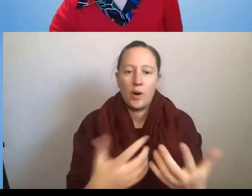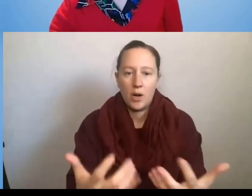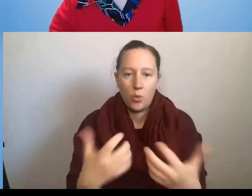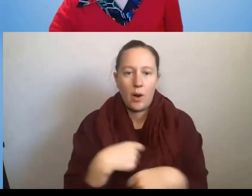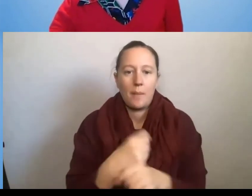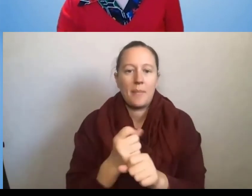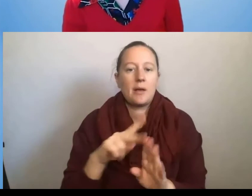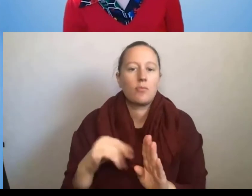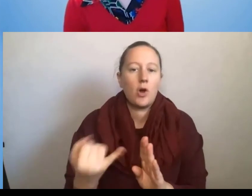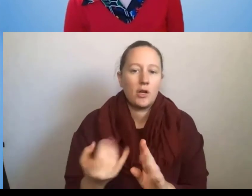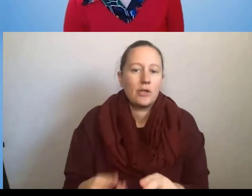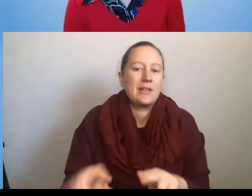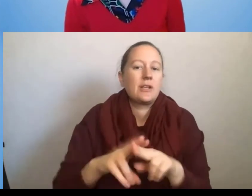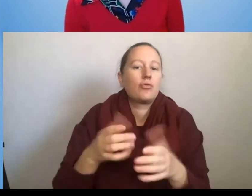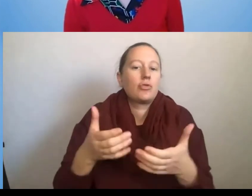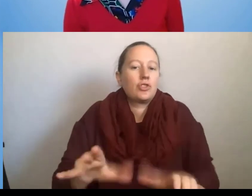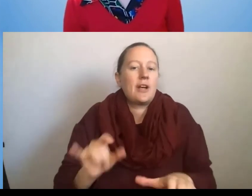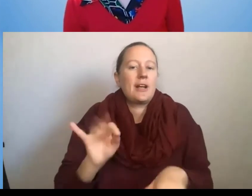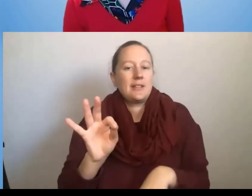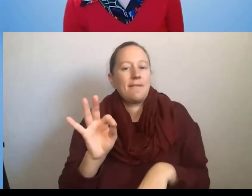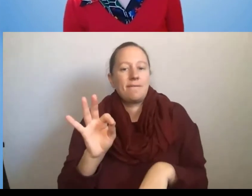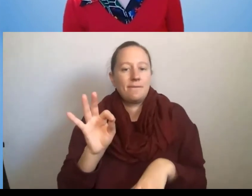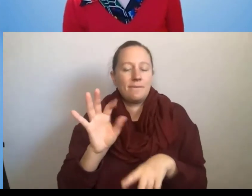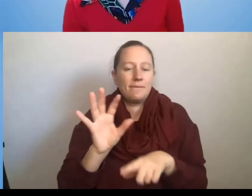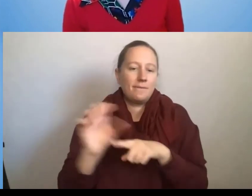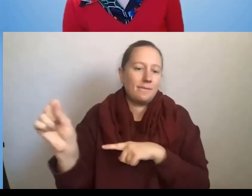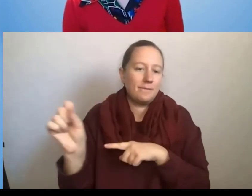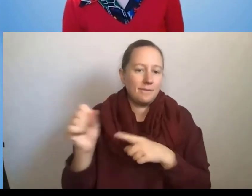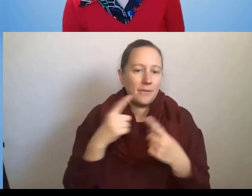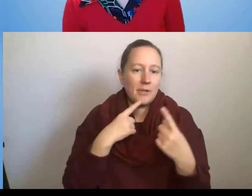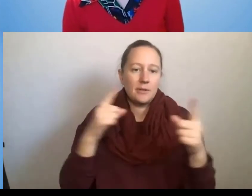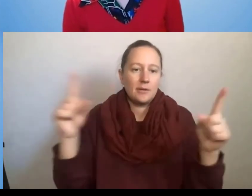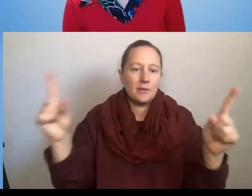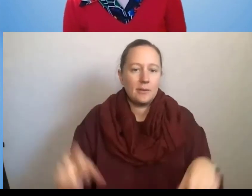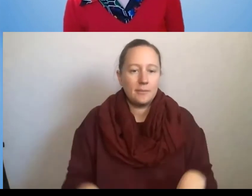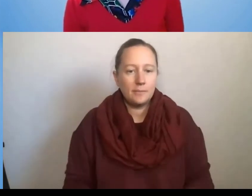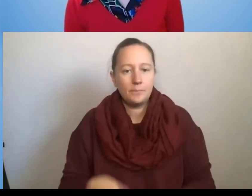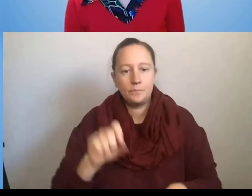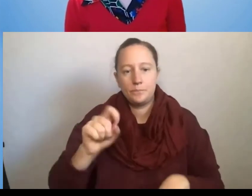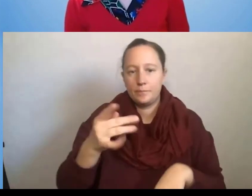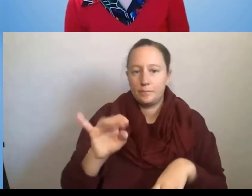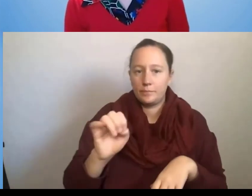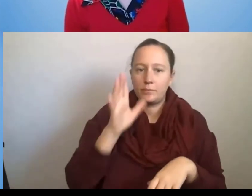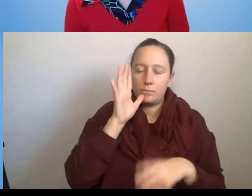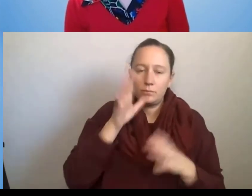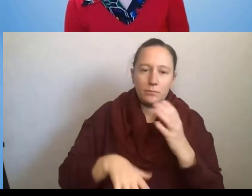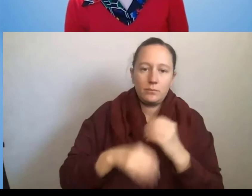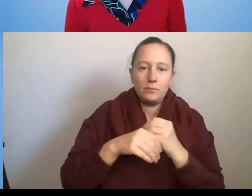increase the chances that they make it to patients. Stephanie Fertig: And I'm going to jump in and add one additional thing to note,